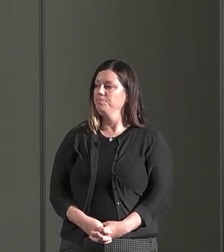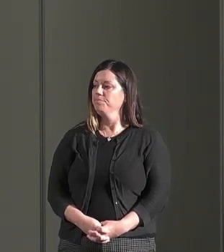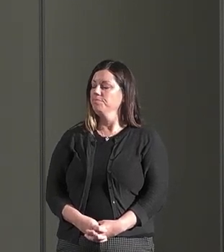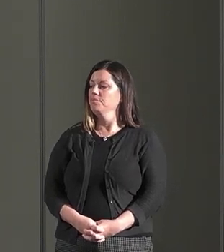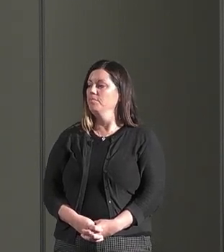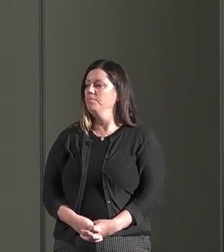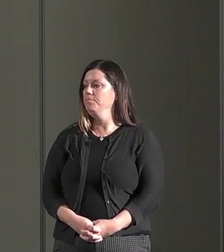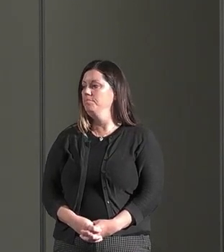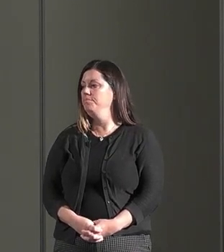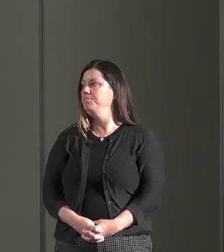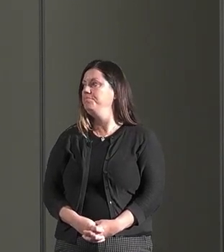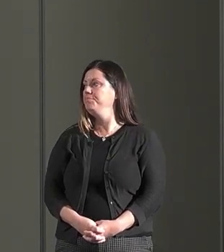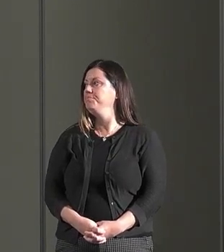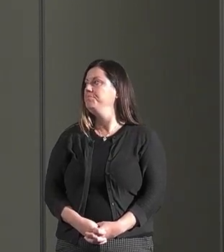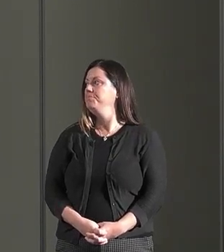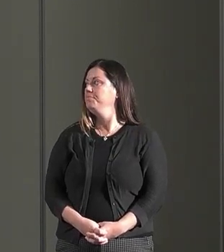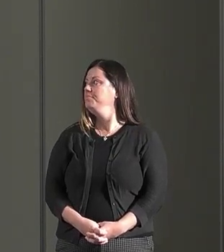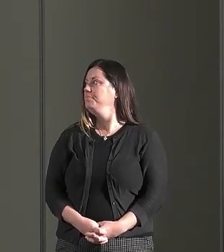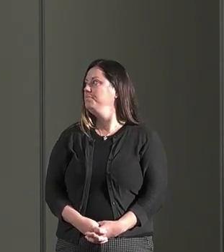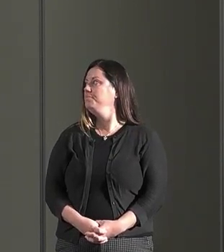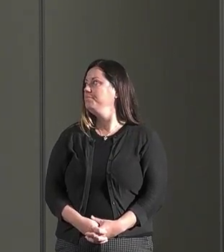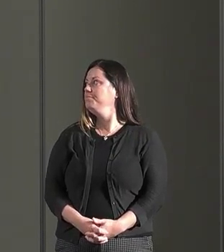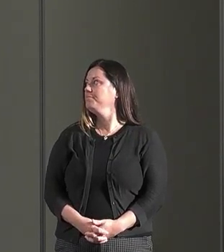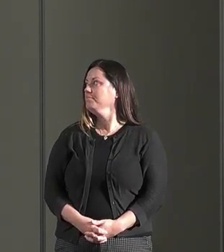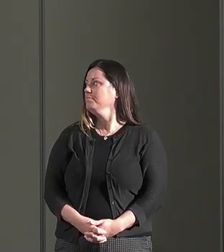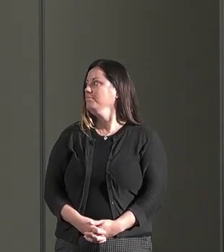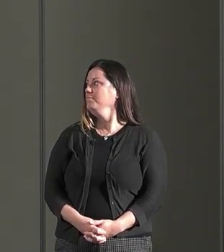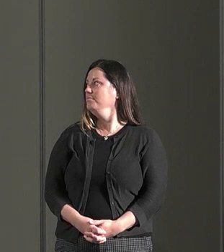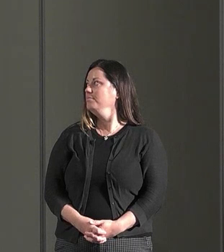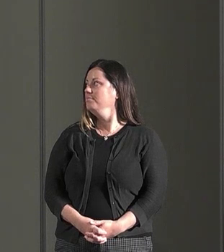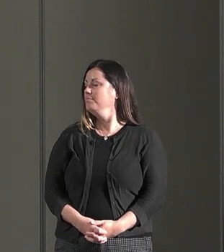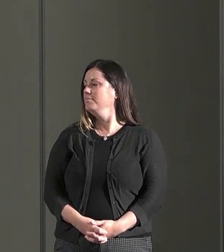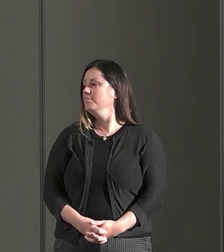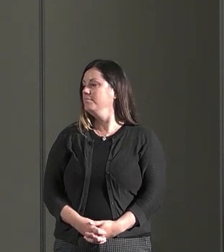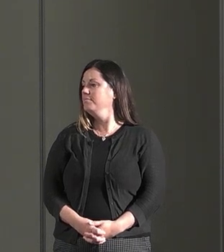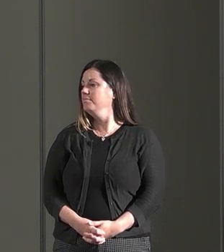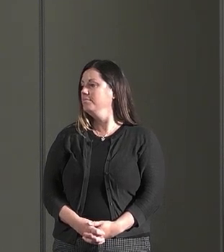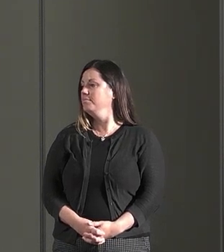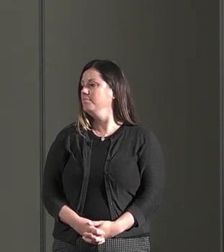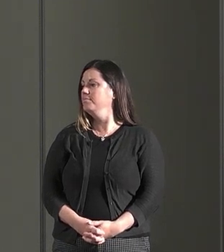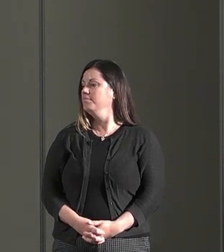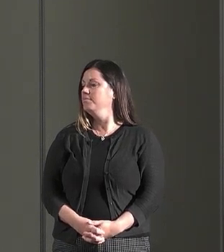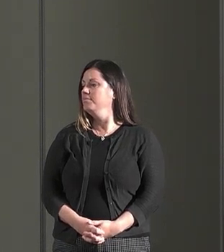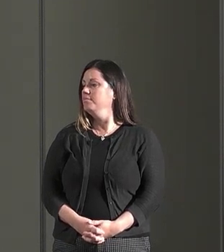with you, Greg, on that ability to use that and to be able to benefit from the deaf and